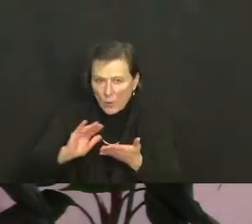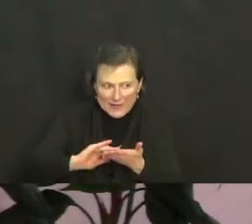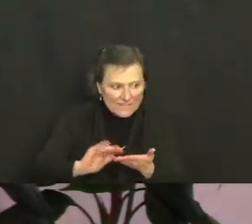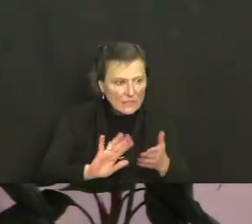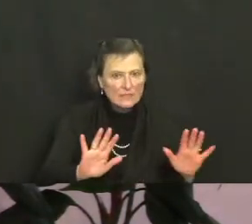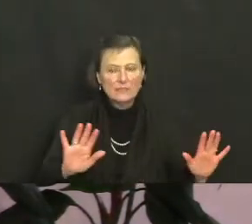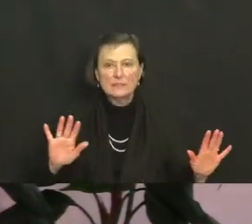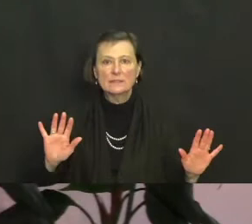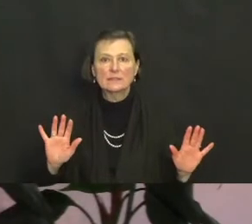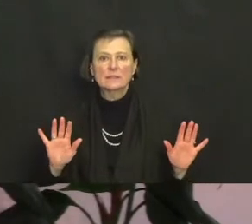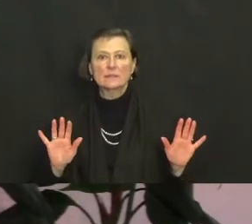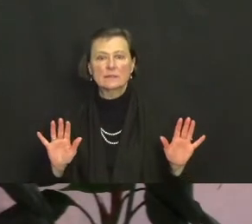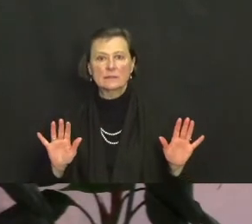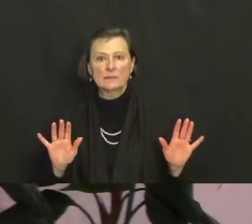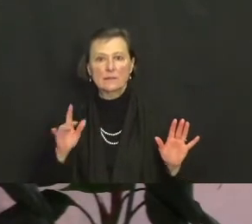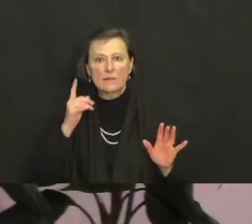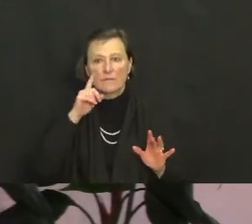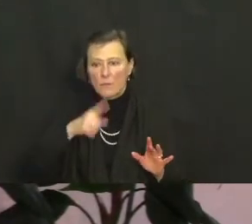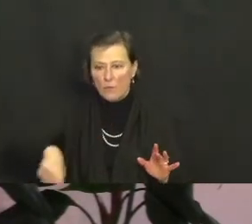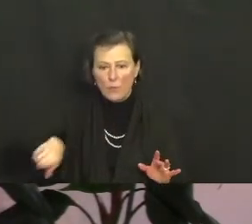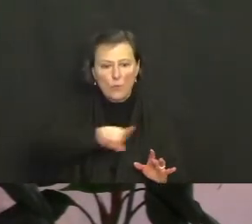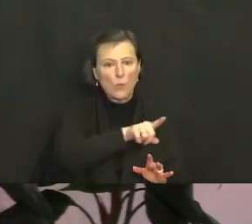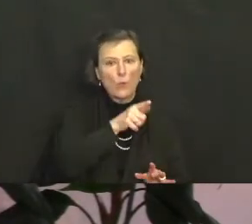Unending forgiveness for those who wrong us.